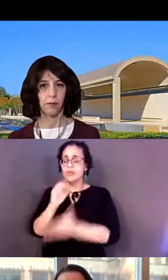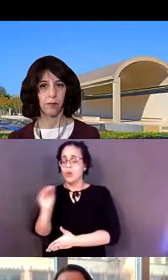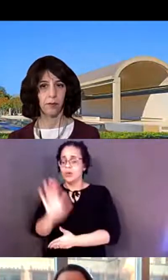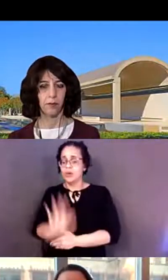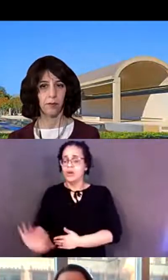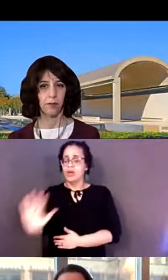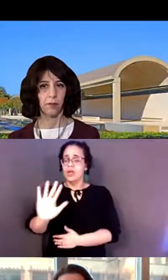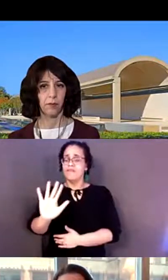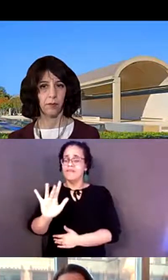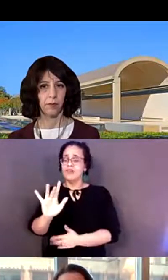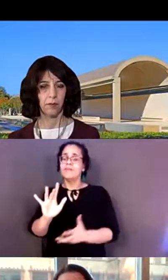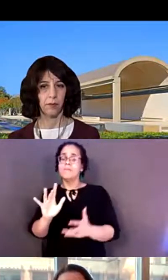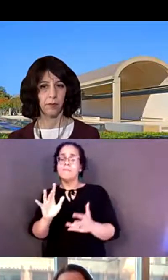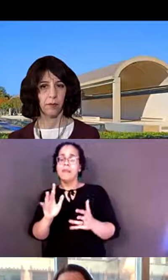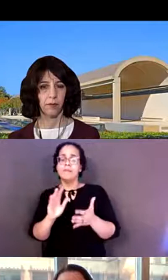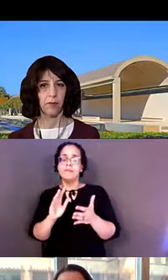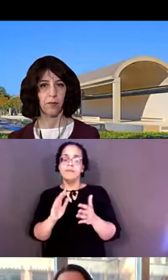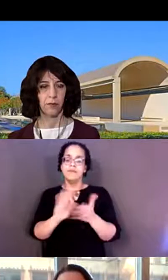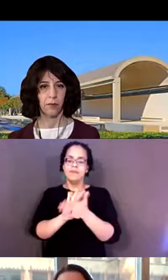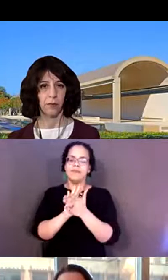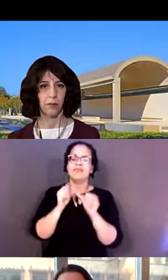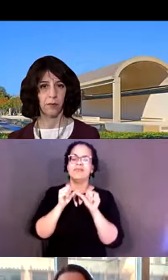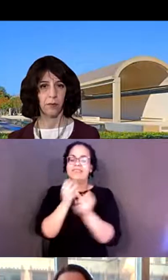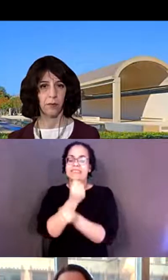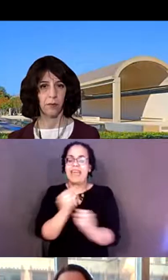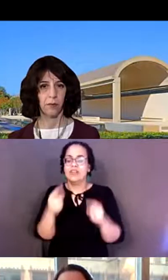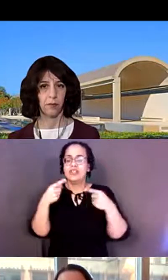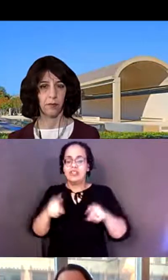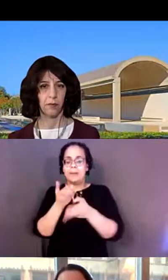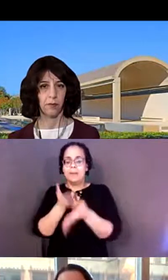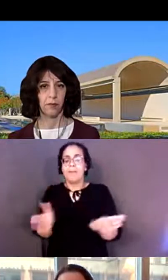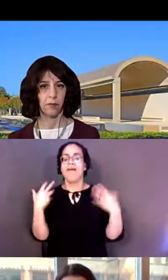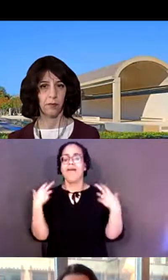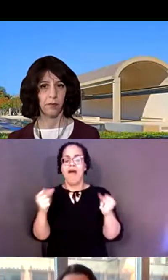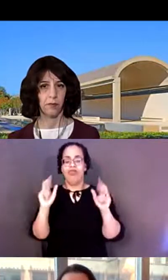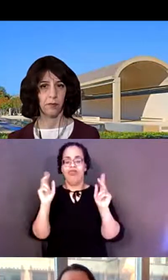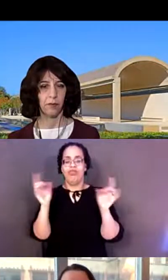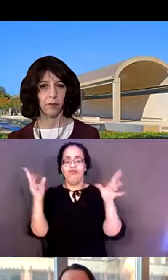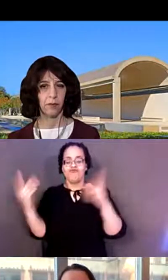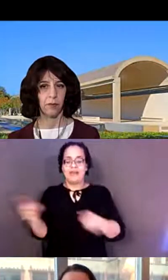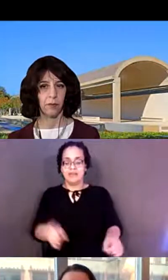public health crisis.